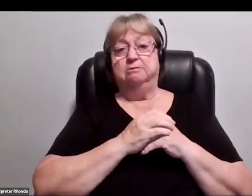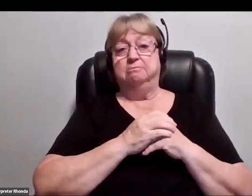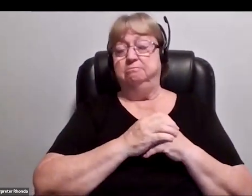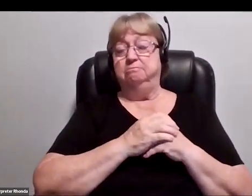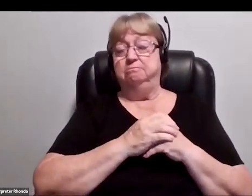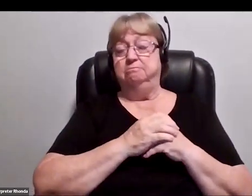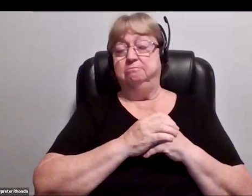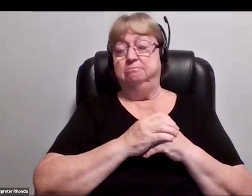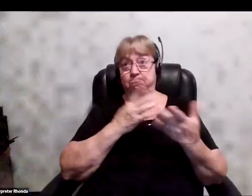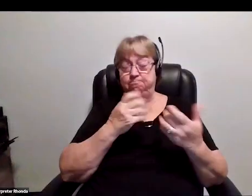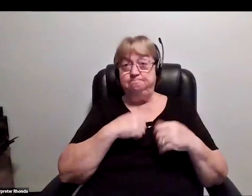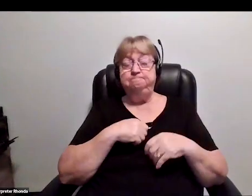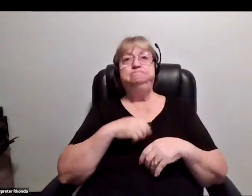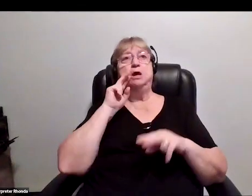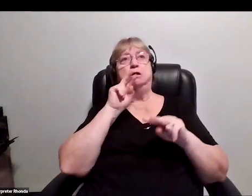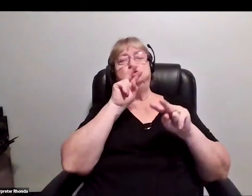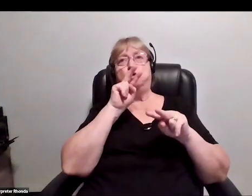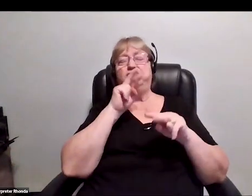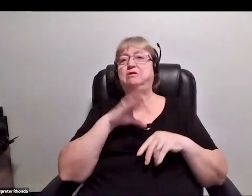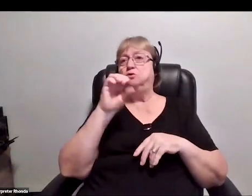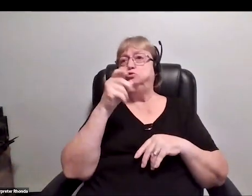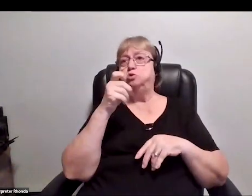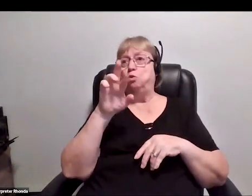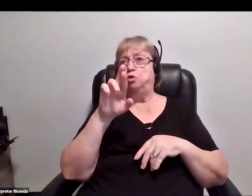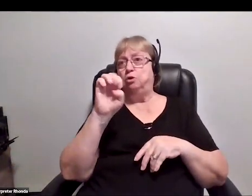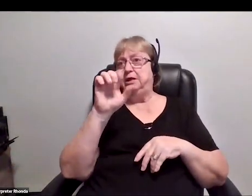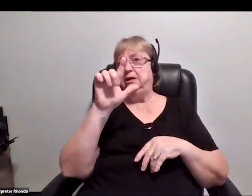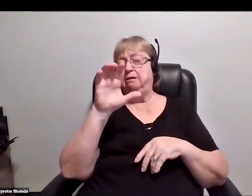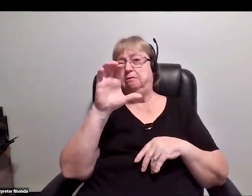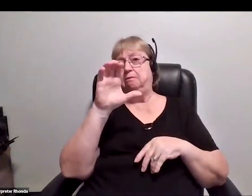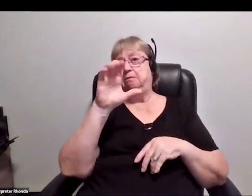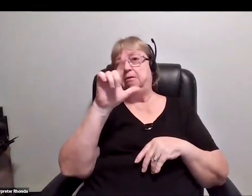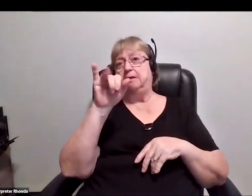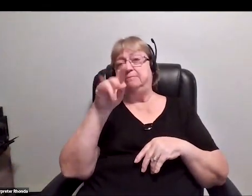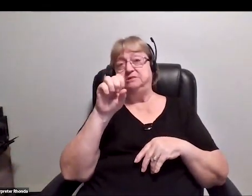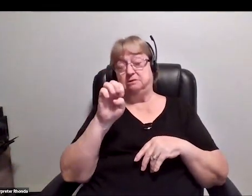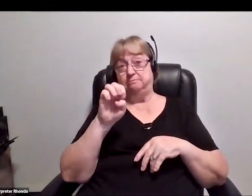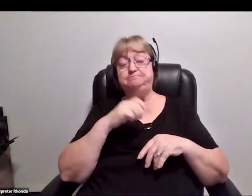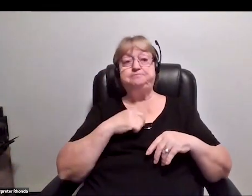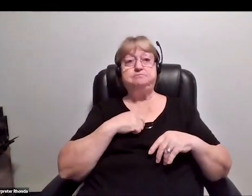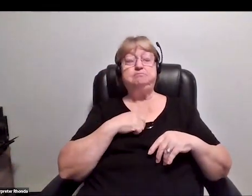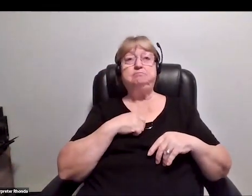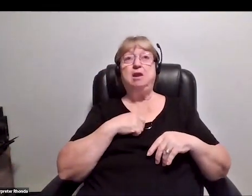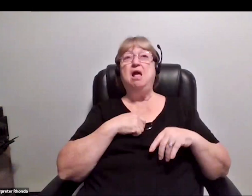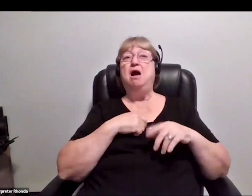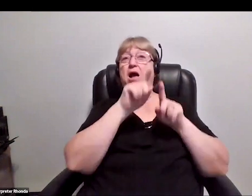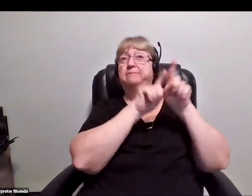with sound. I'm an astronomer. I work at the Center for Astrophysics, Harvard and Smithsonian.